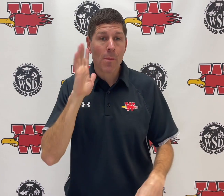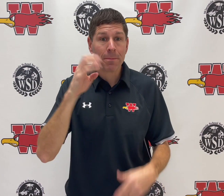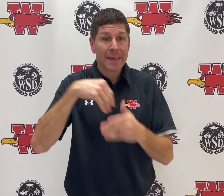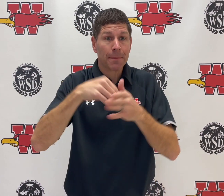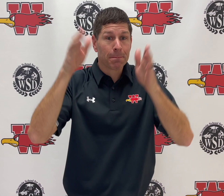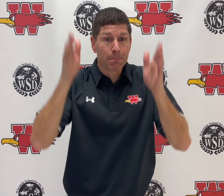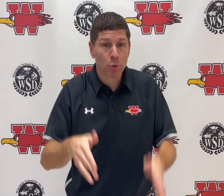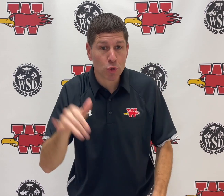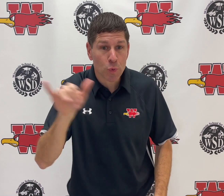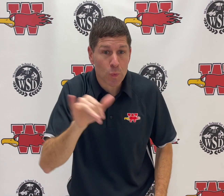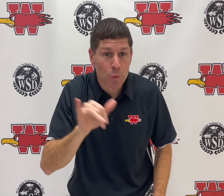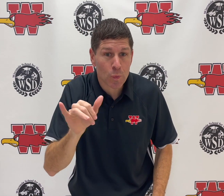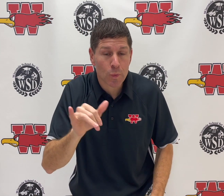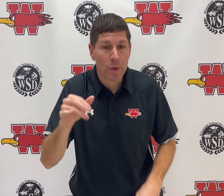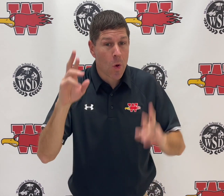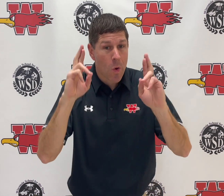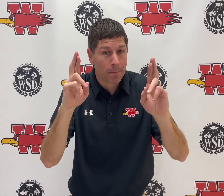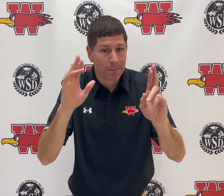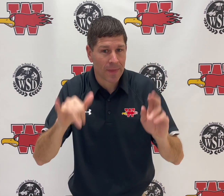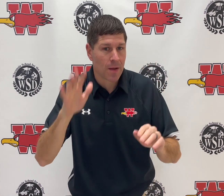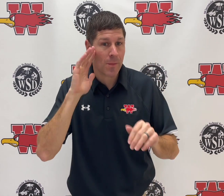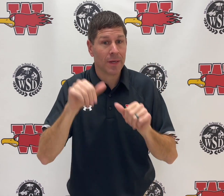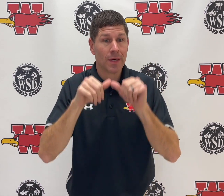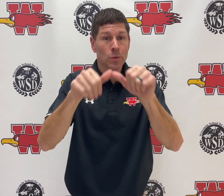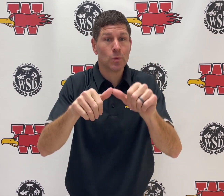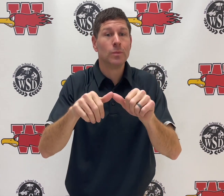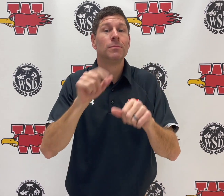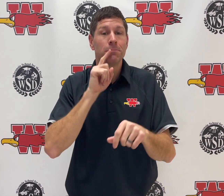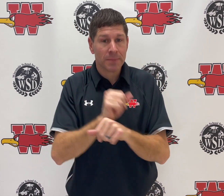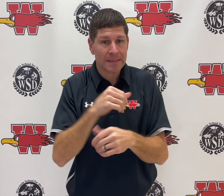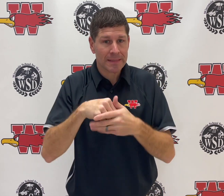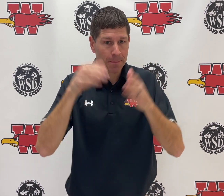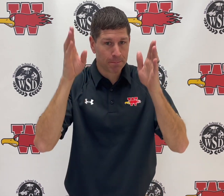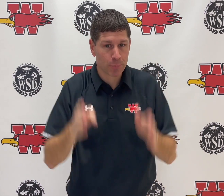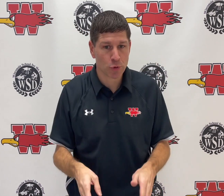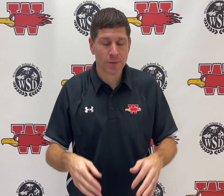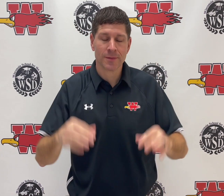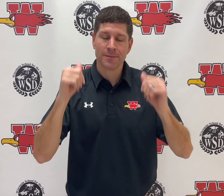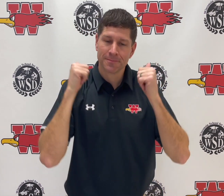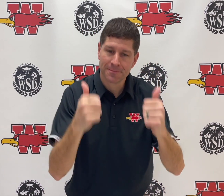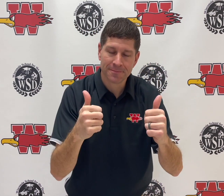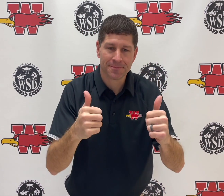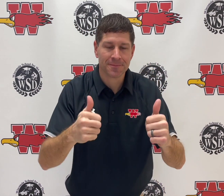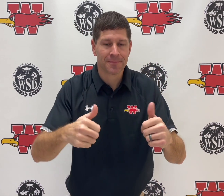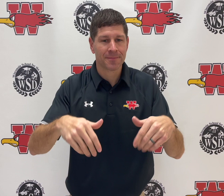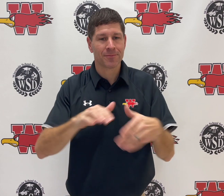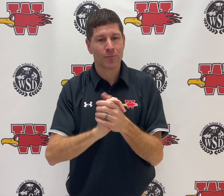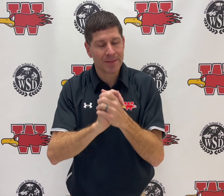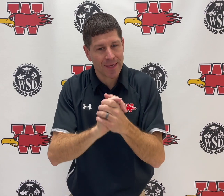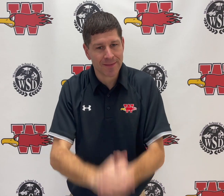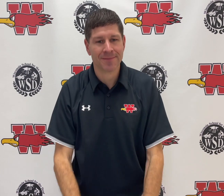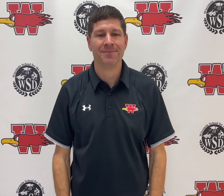They will be in person, too. And hopefully that it stays that they're in person. All right, congratulations!